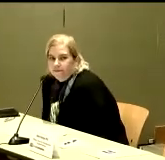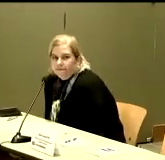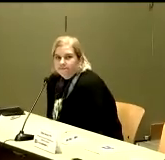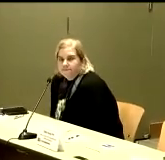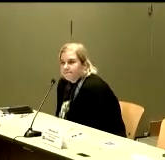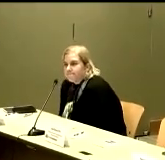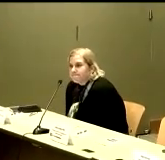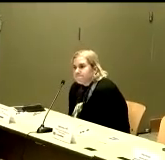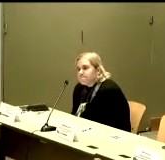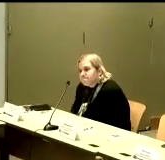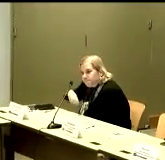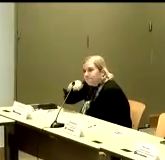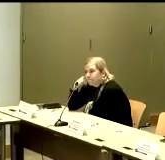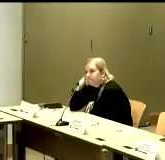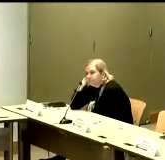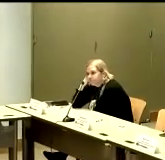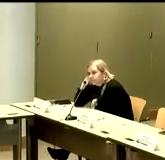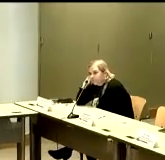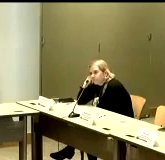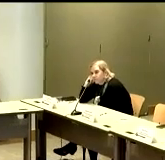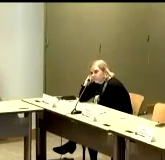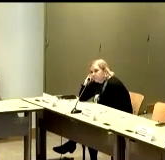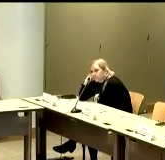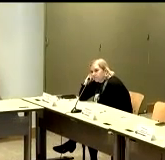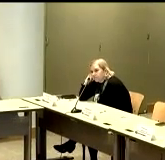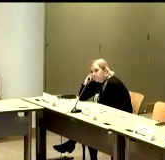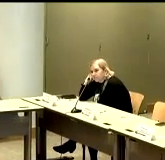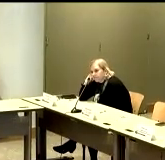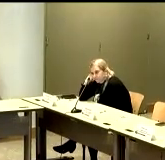Yeah, just on that last point of differentiating CDC's work,